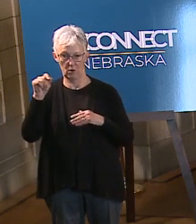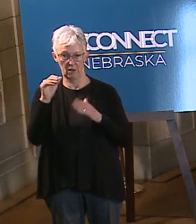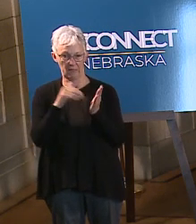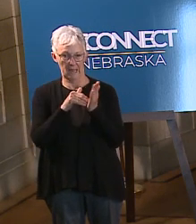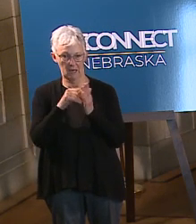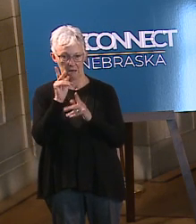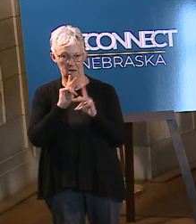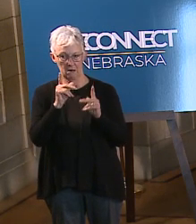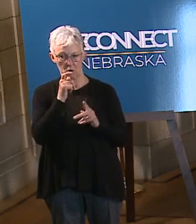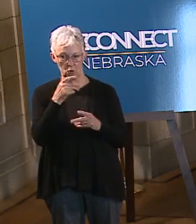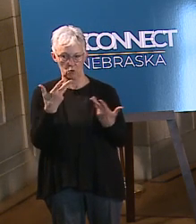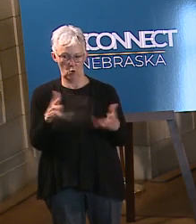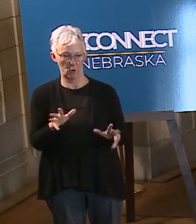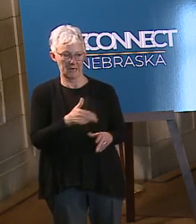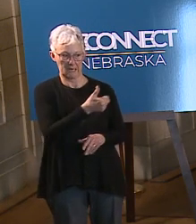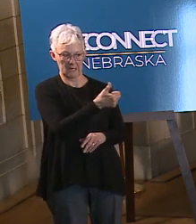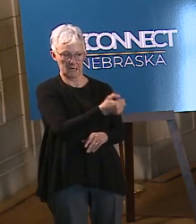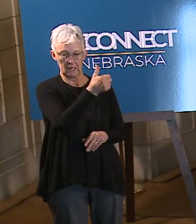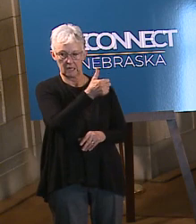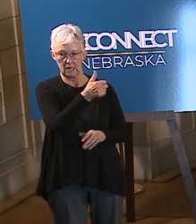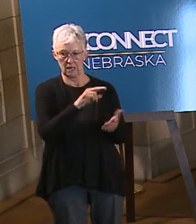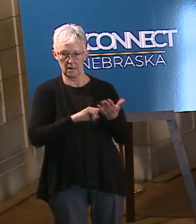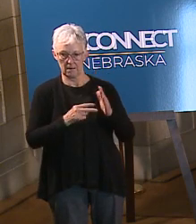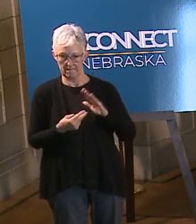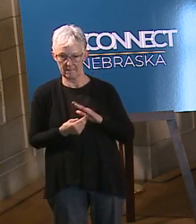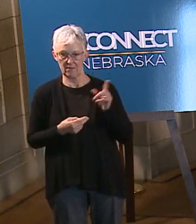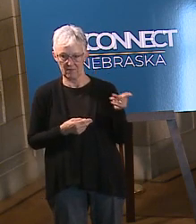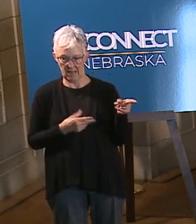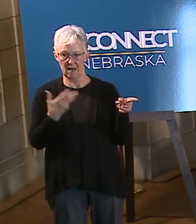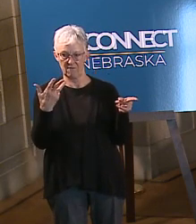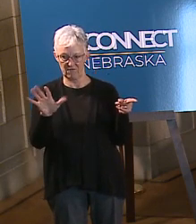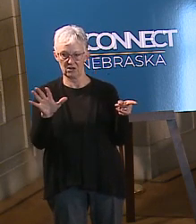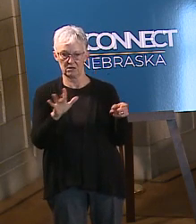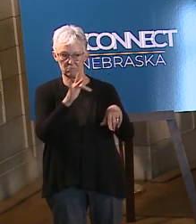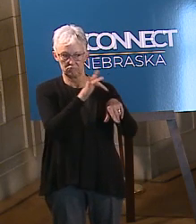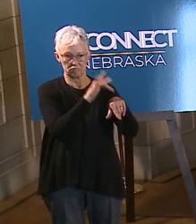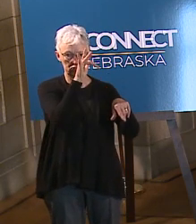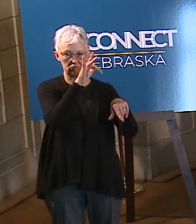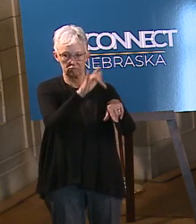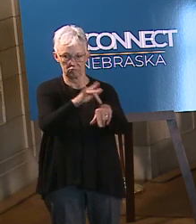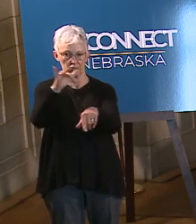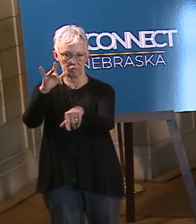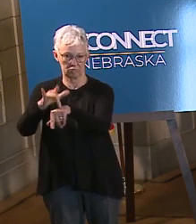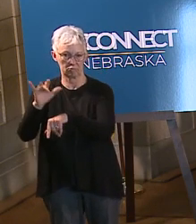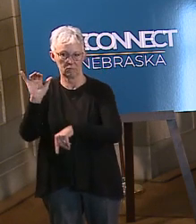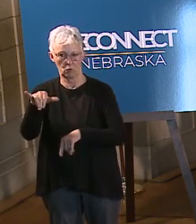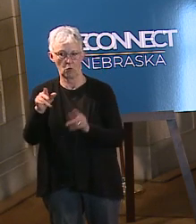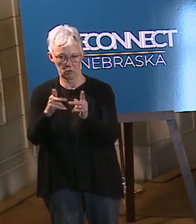DONATED TO THAT, AND HAVE UPWARDS OF, COMING UP ON 20,000